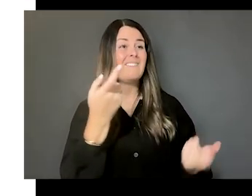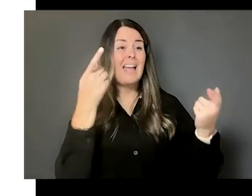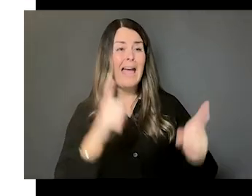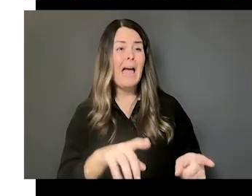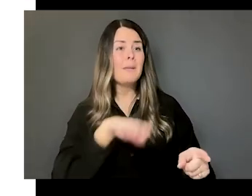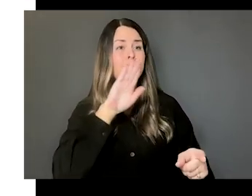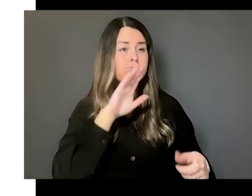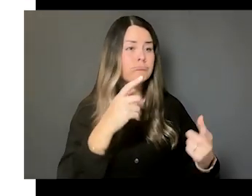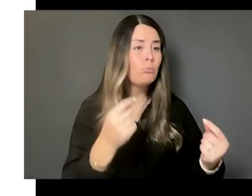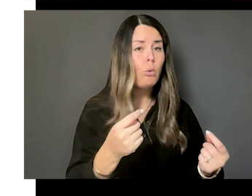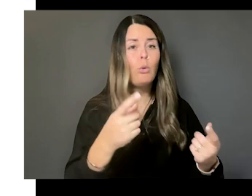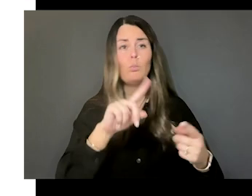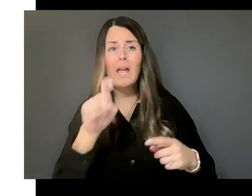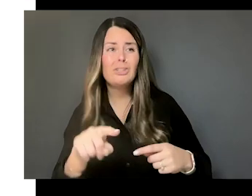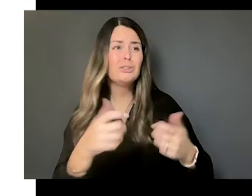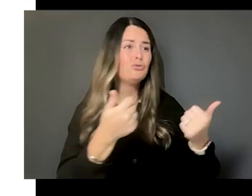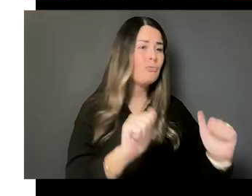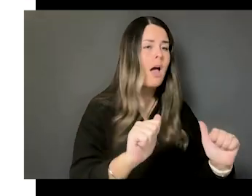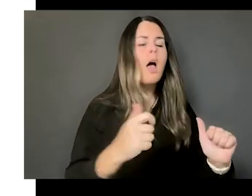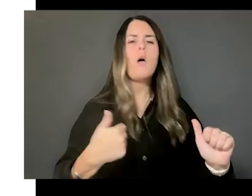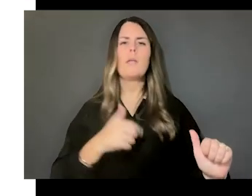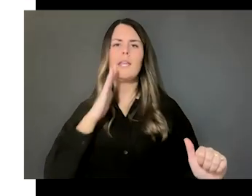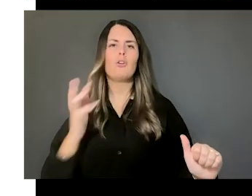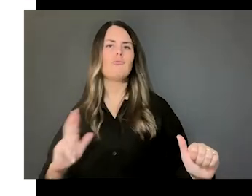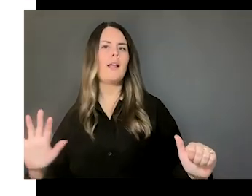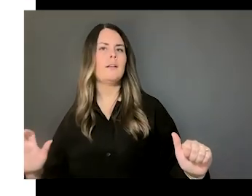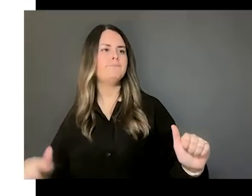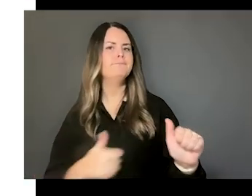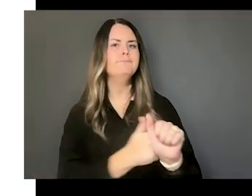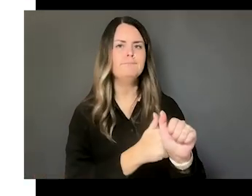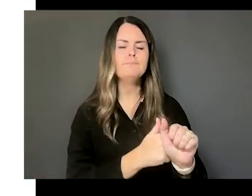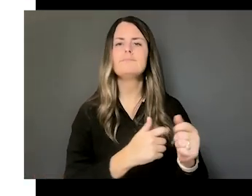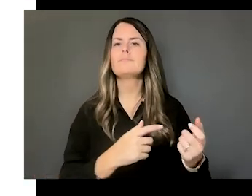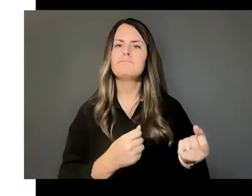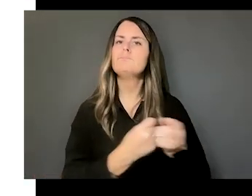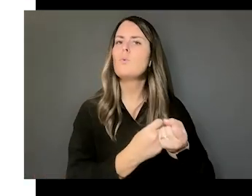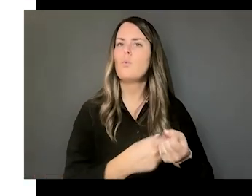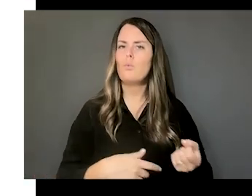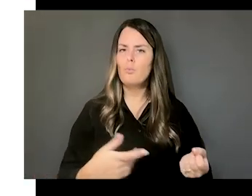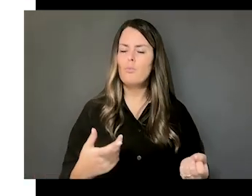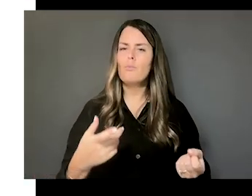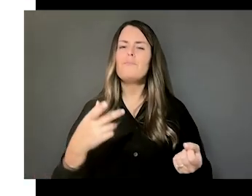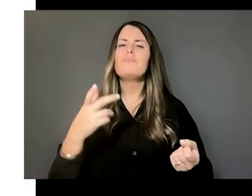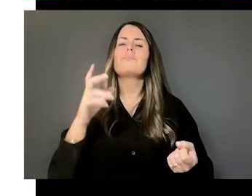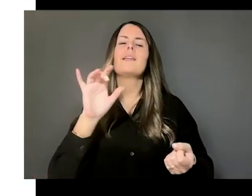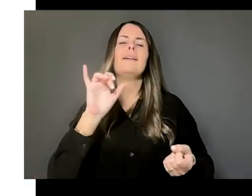If you have a question, if you want to try something, we would be there and this is where we hatched the idea of running some lesson labs.